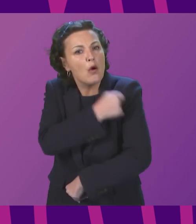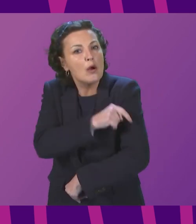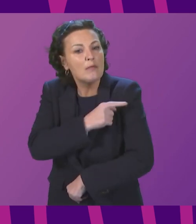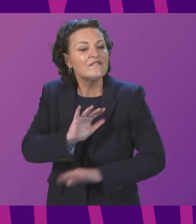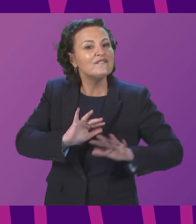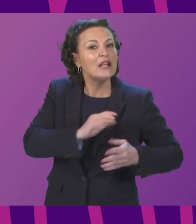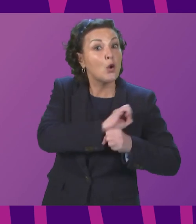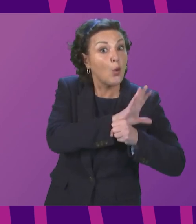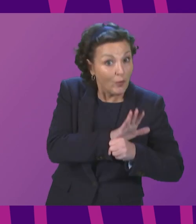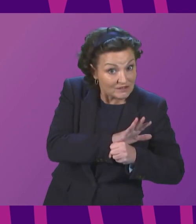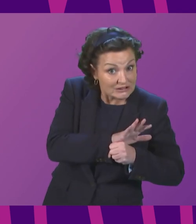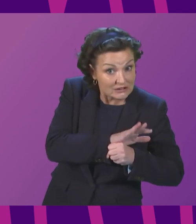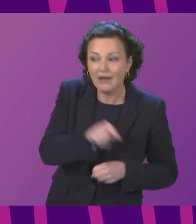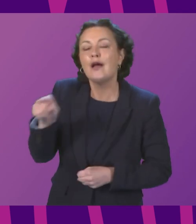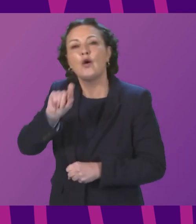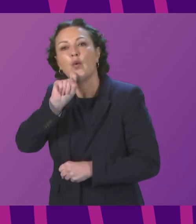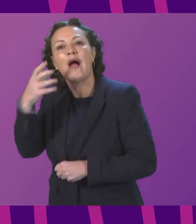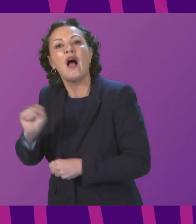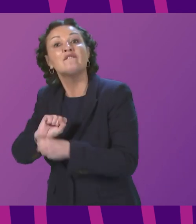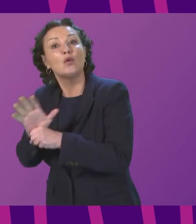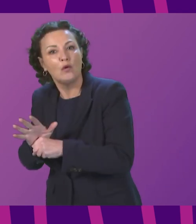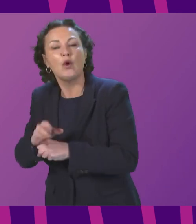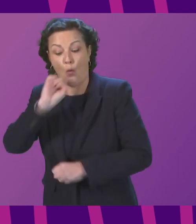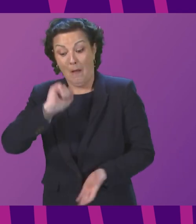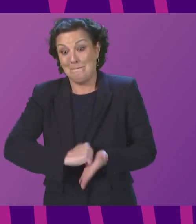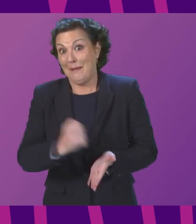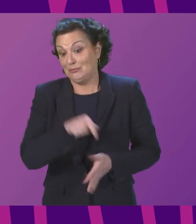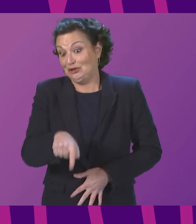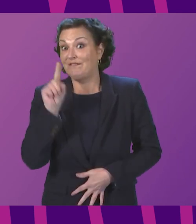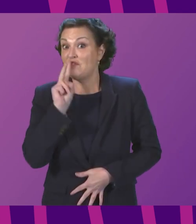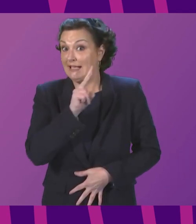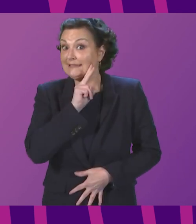but were admitted for different reasons, will be published on Friday. Work is also being